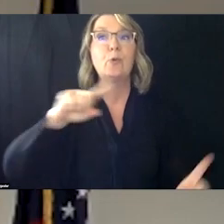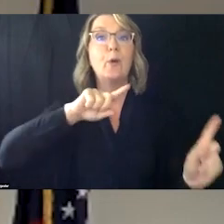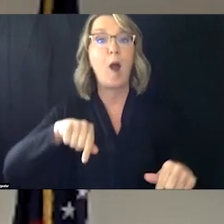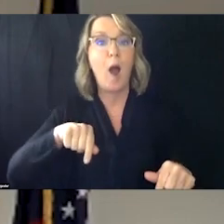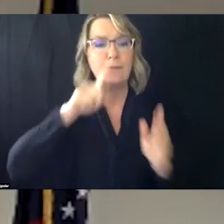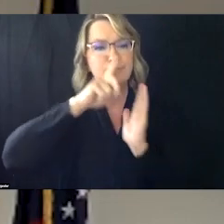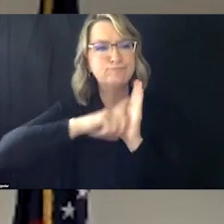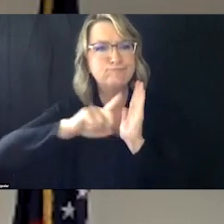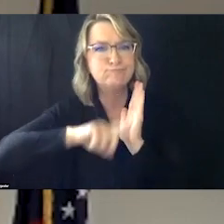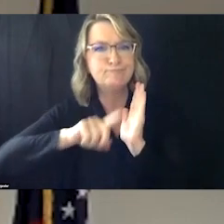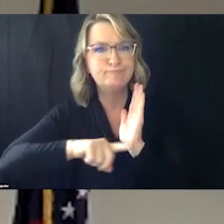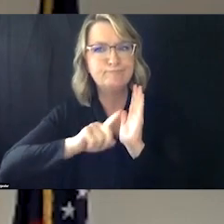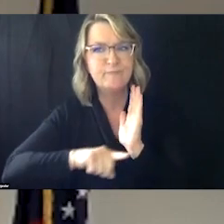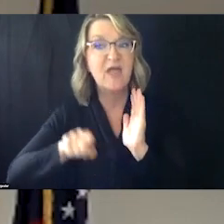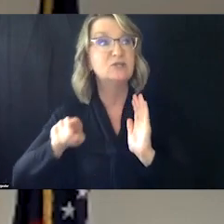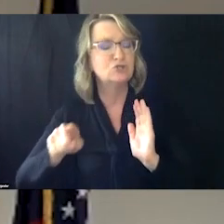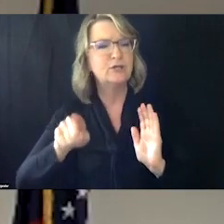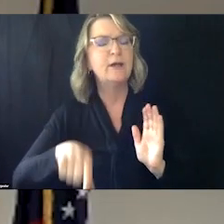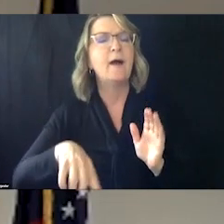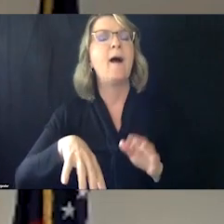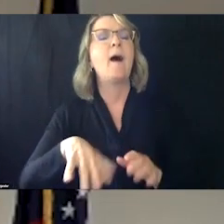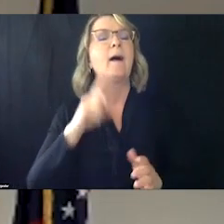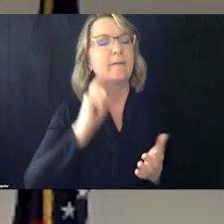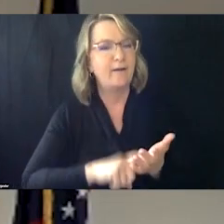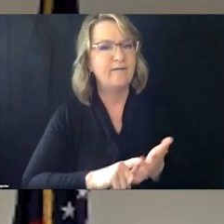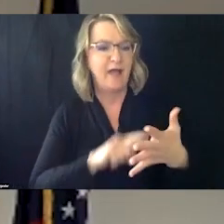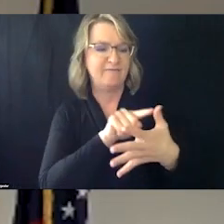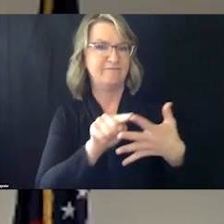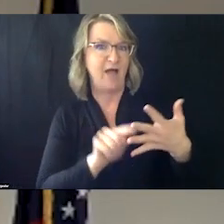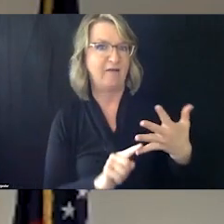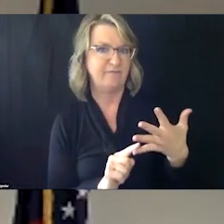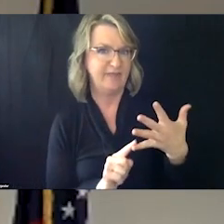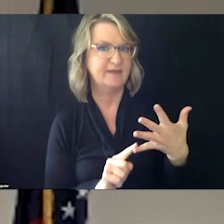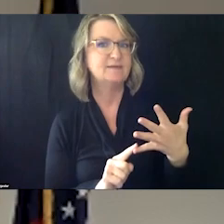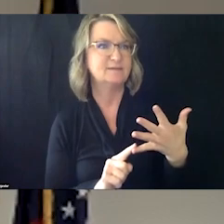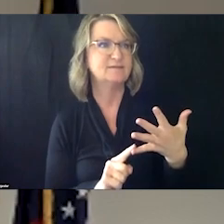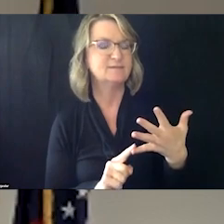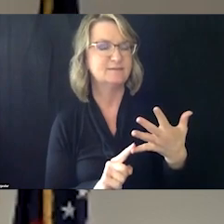review she identified really five overlapping things that caused the situation the first was